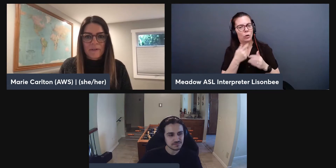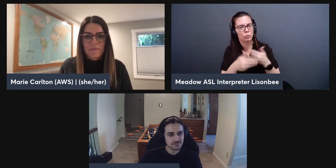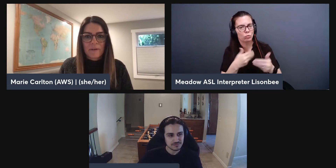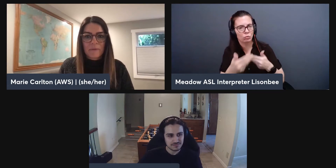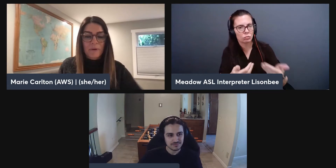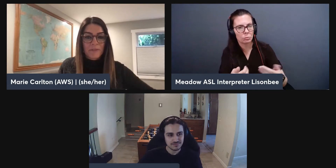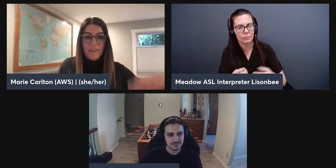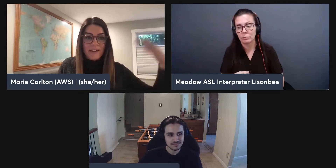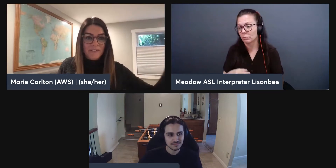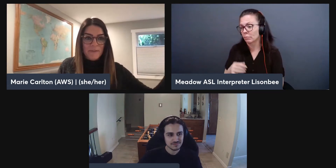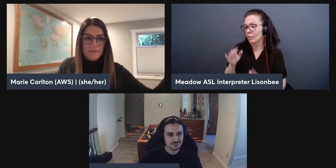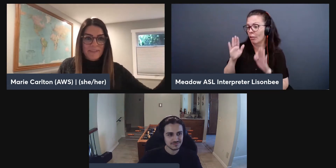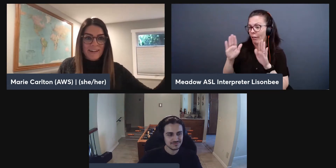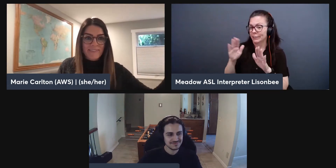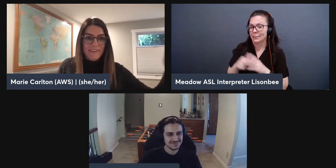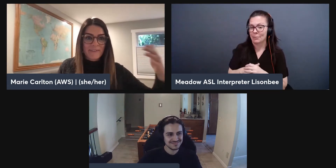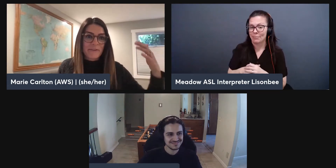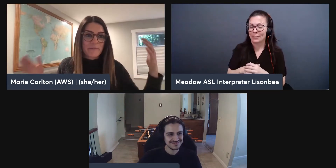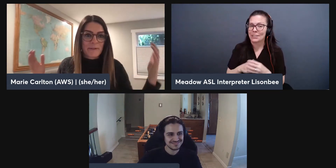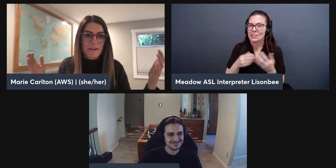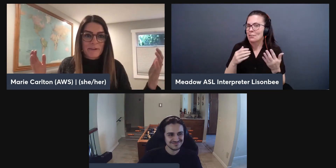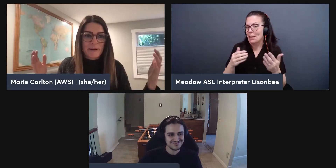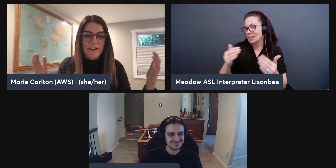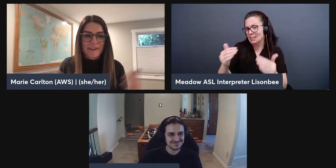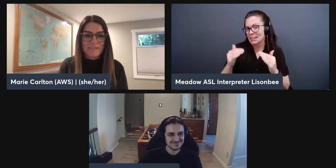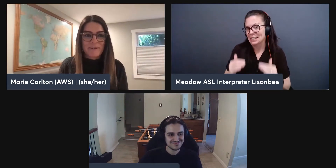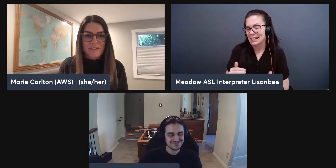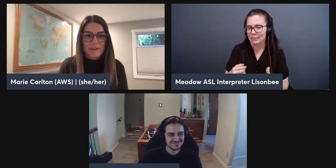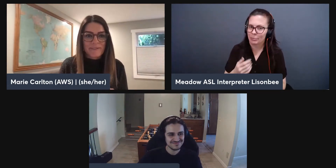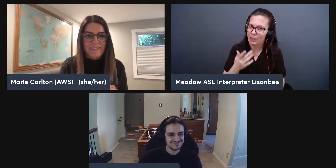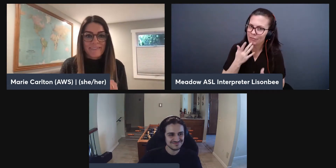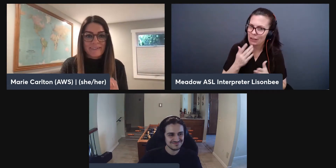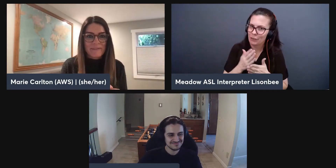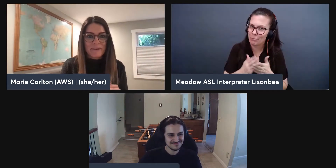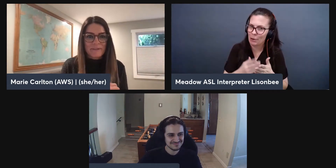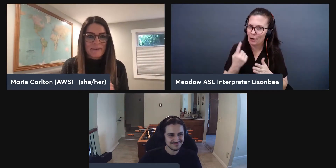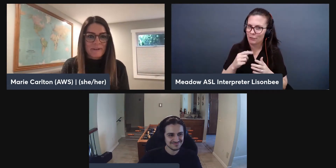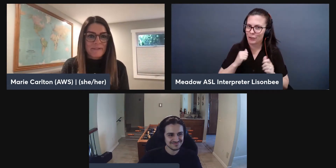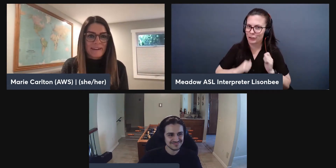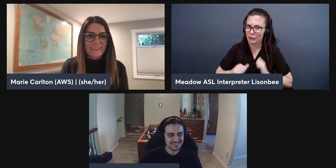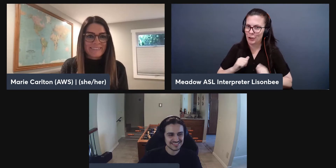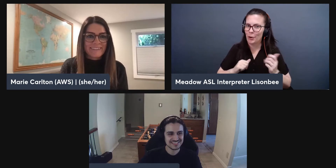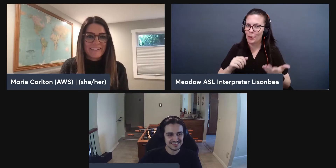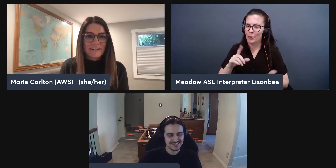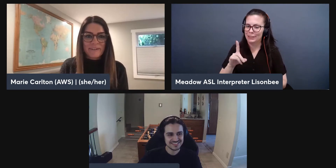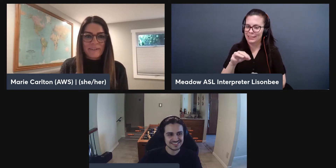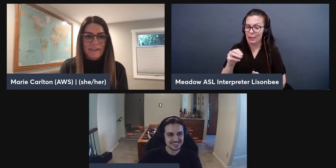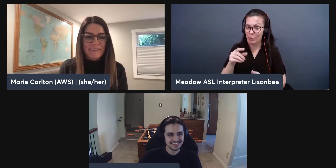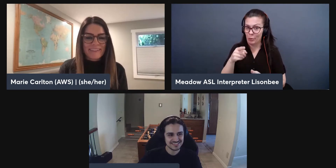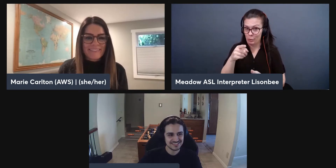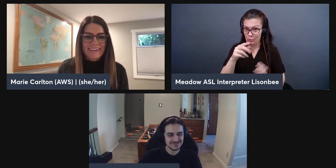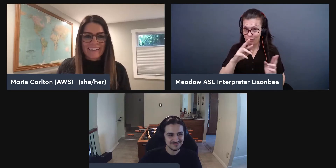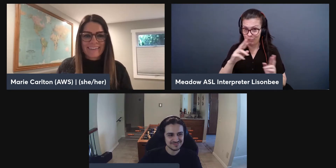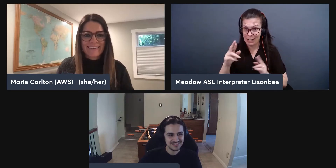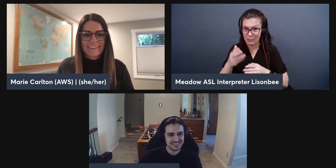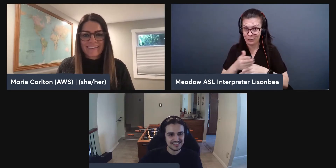Awesome, well, that leads me to the next thing. This is my favorite part of these shows, is the demo. So are you ready to share that with us today?